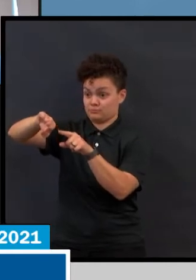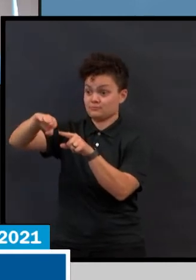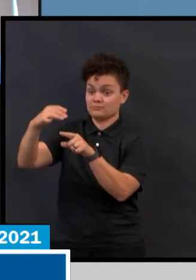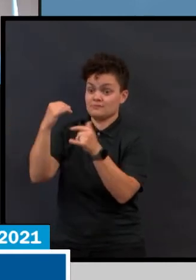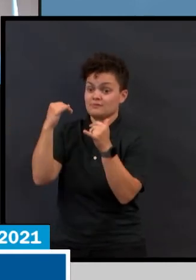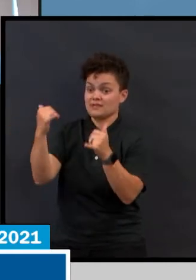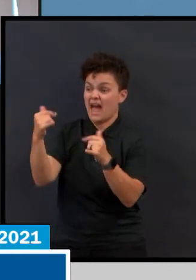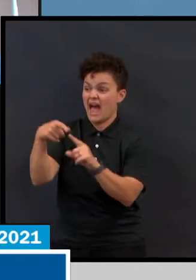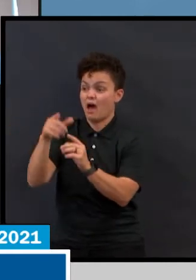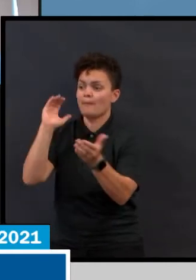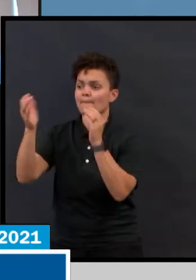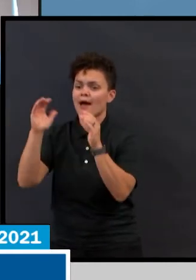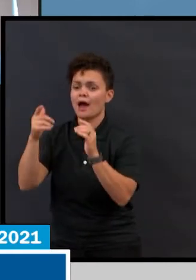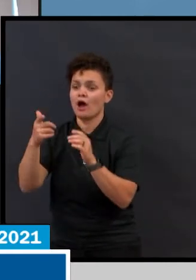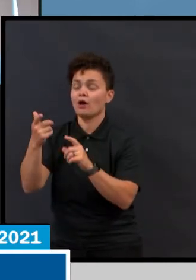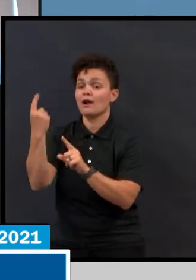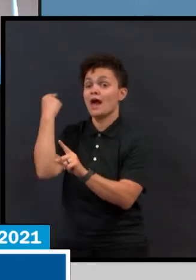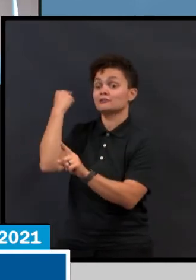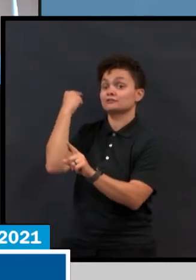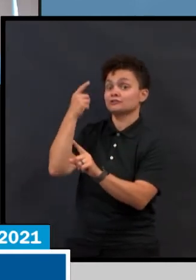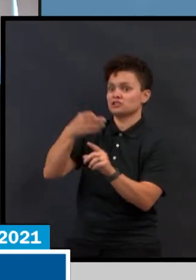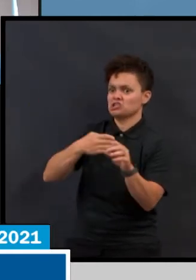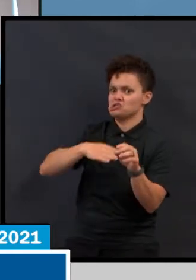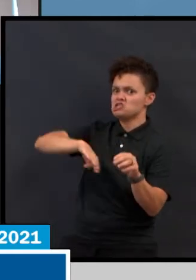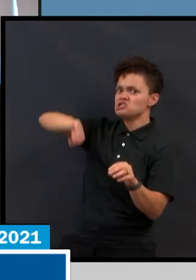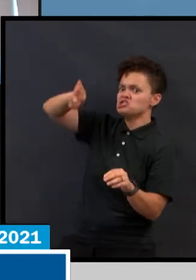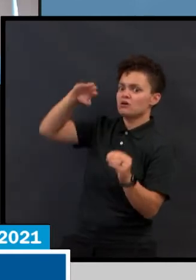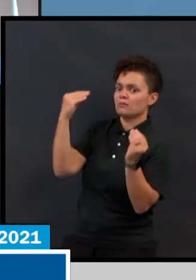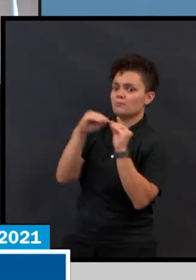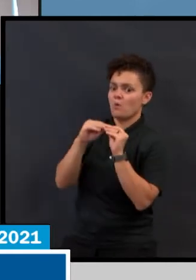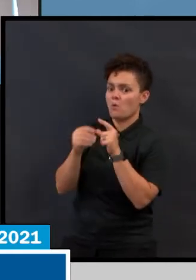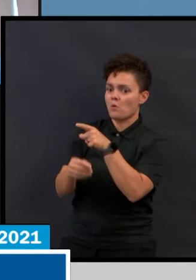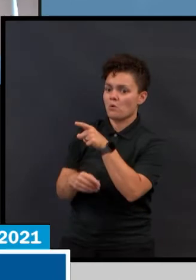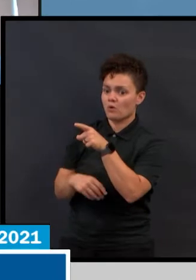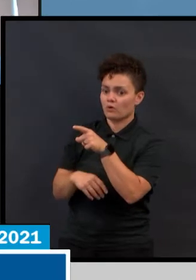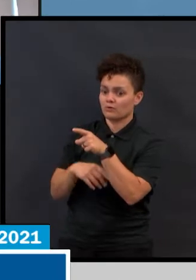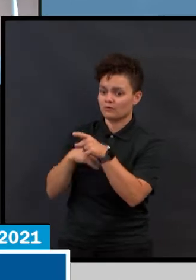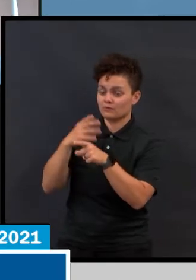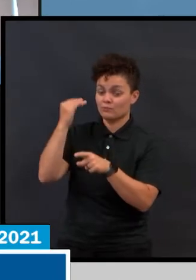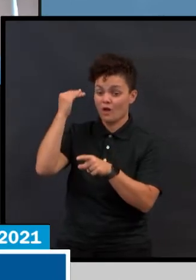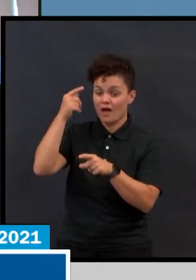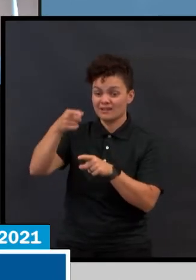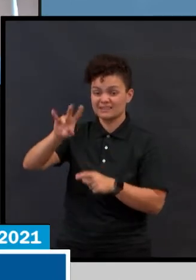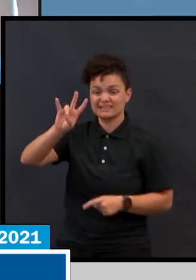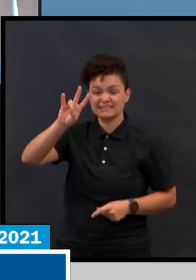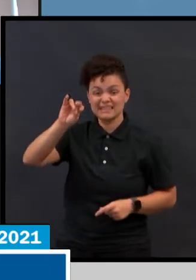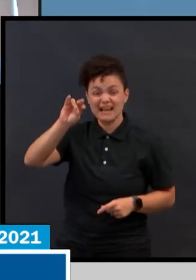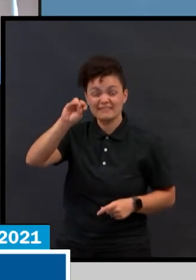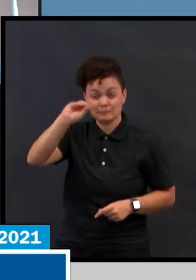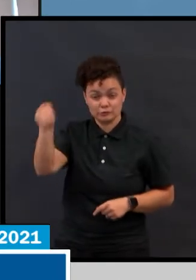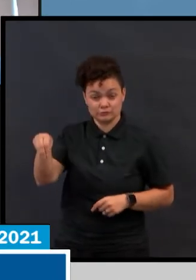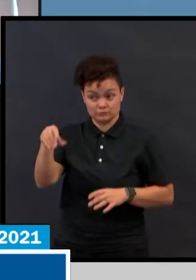with 70 percent of our population vaccinated over 70 percent fully vaccinated so thank you to those